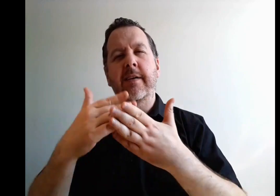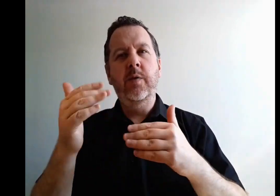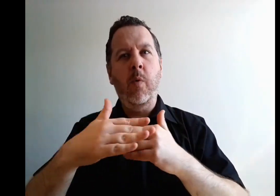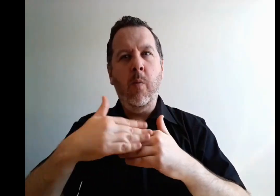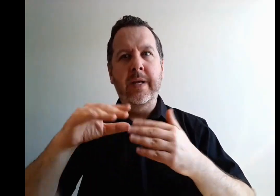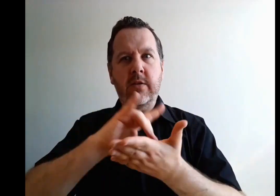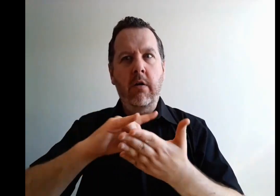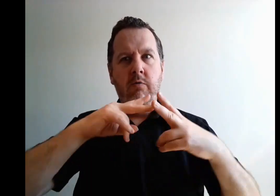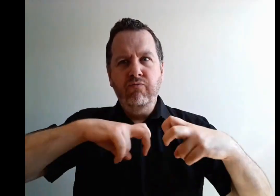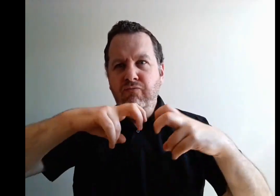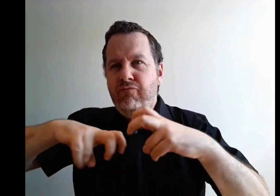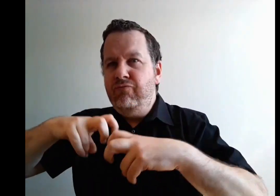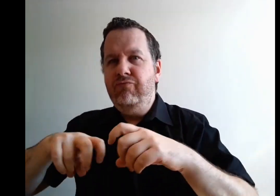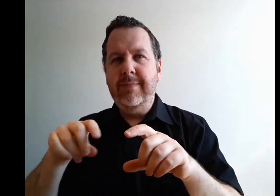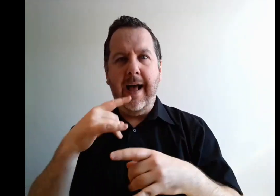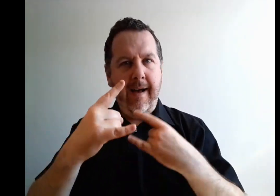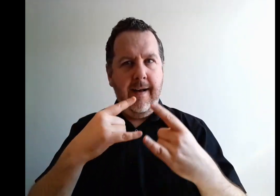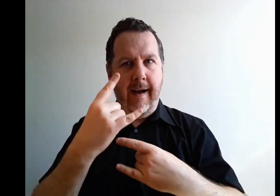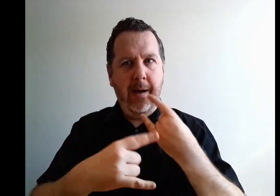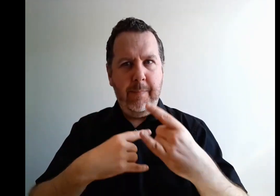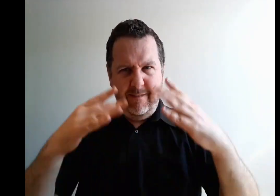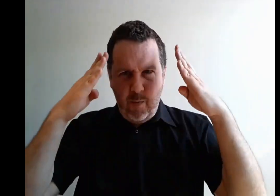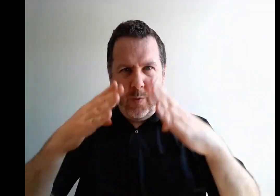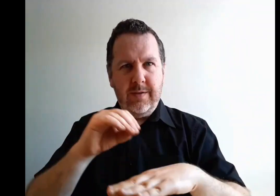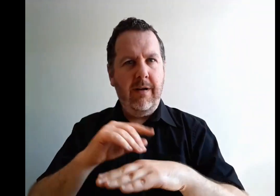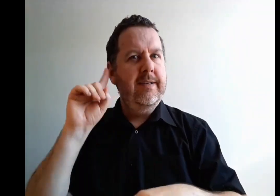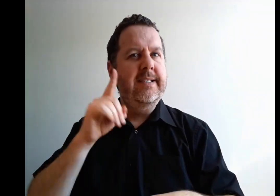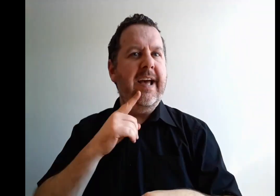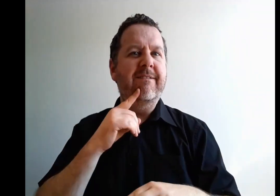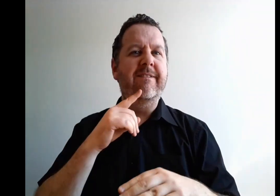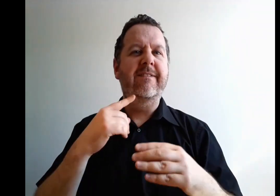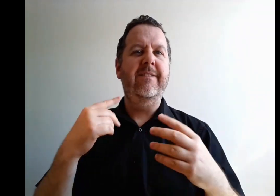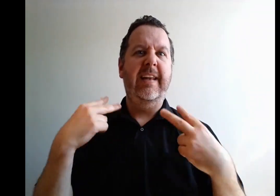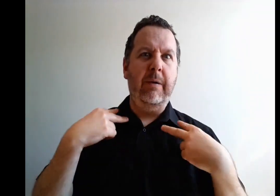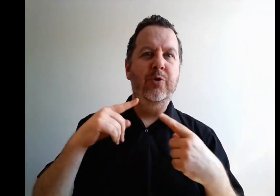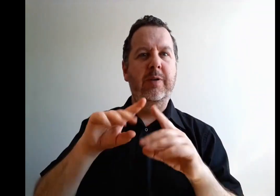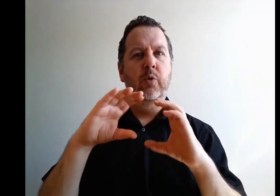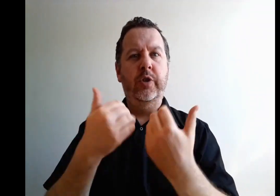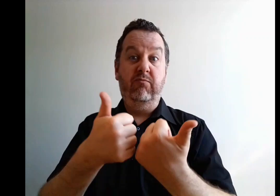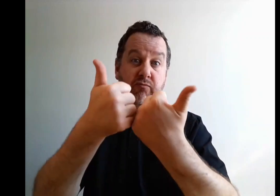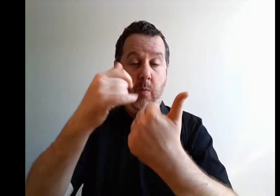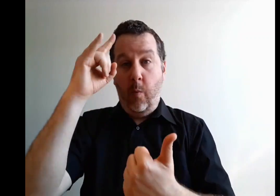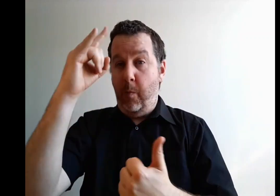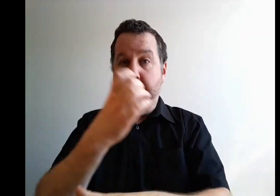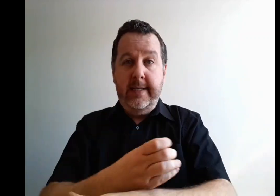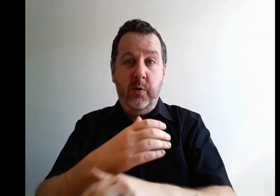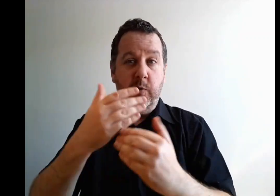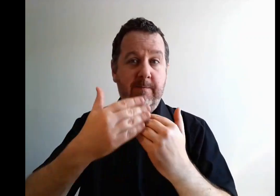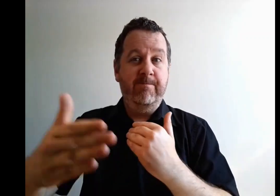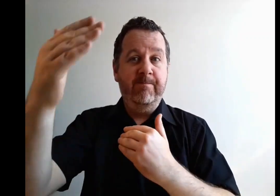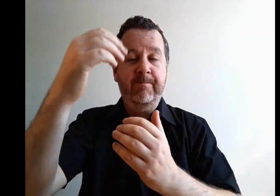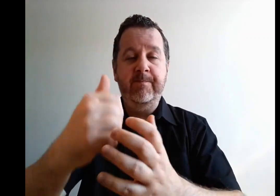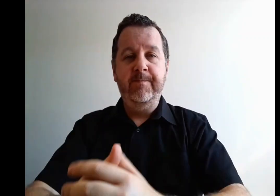being done on the community and the language. Hopefully that will continue.